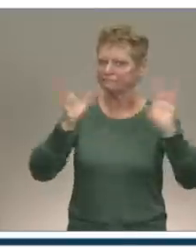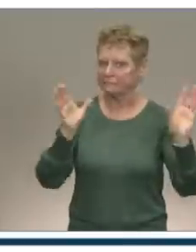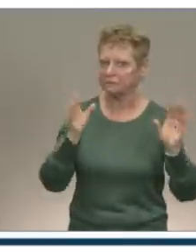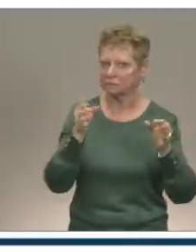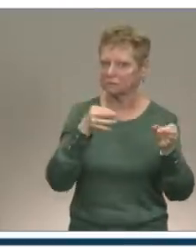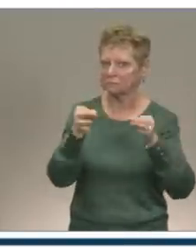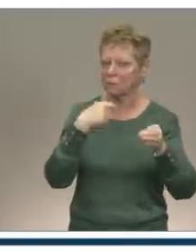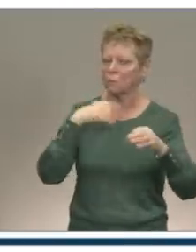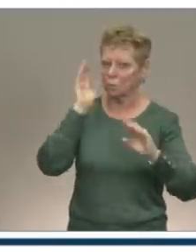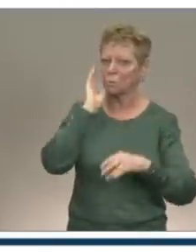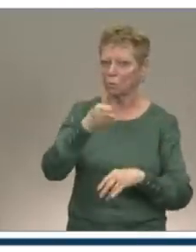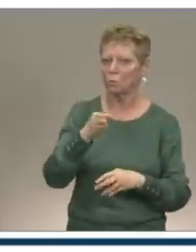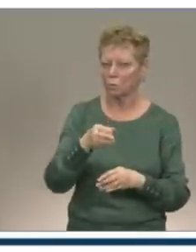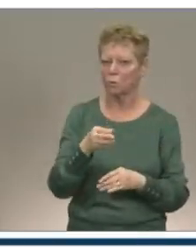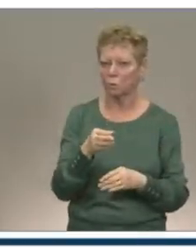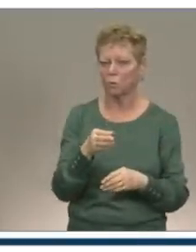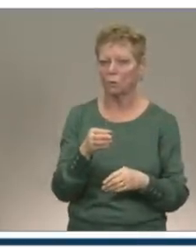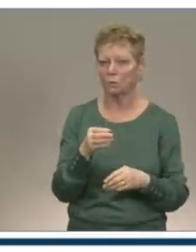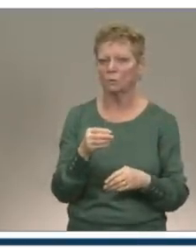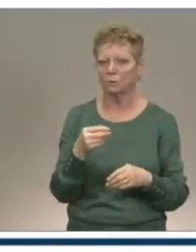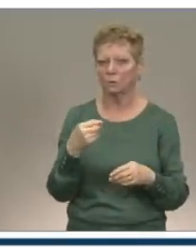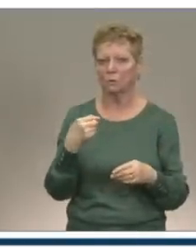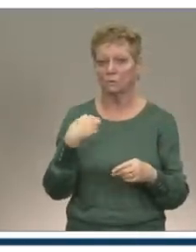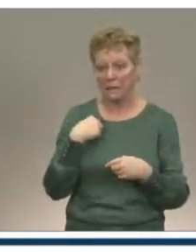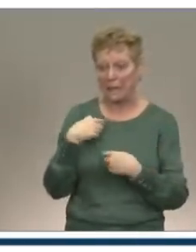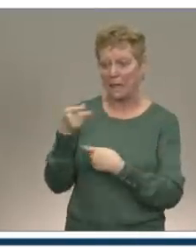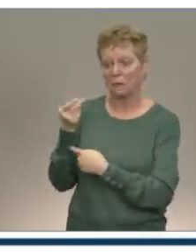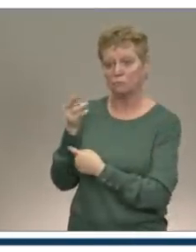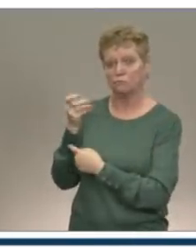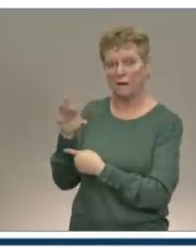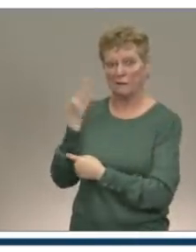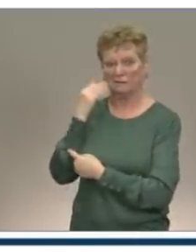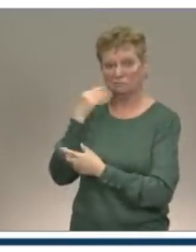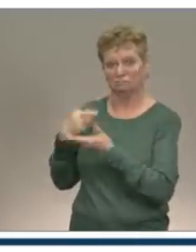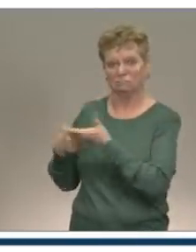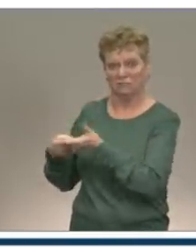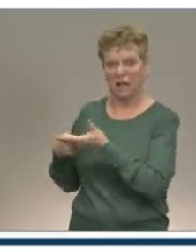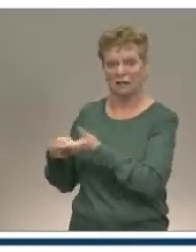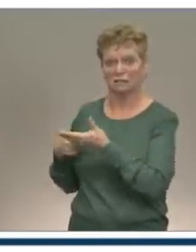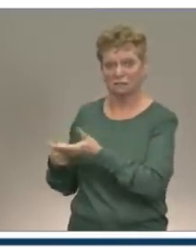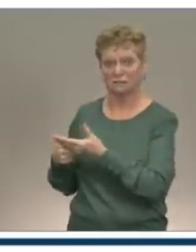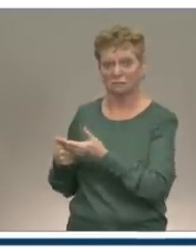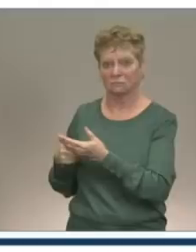we're we're were the premier and i were we're discussing that before we came down and i'm going